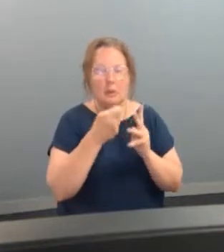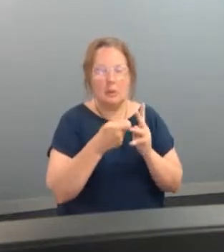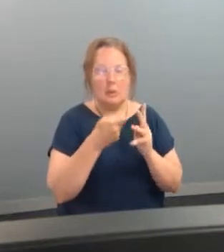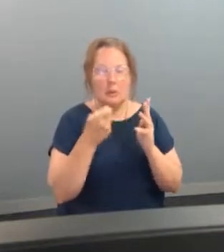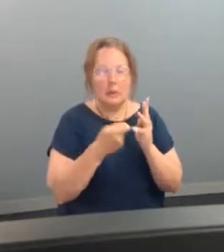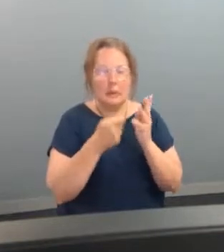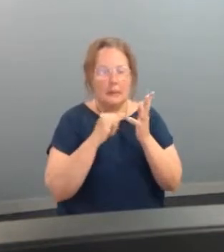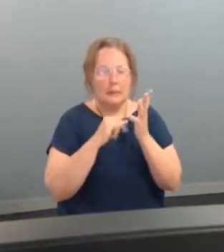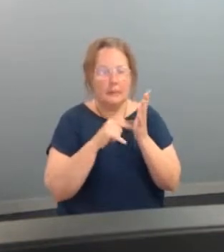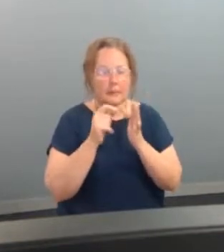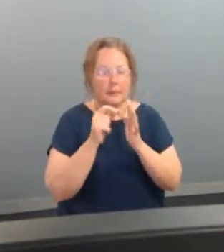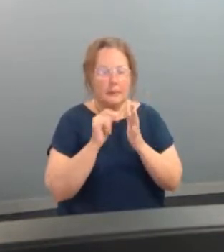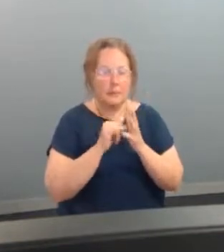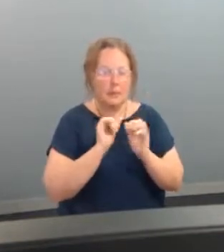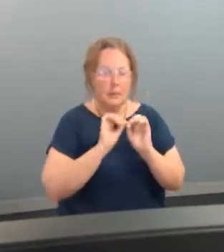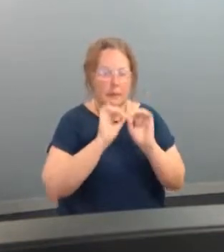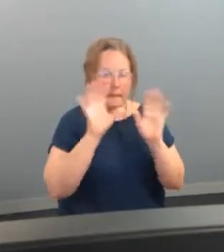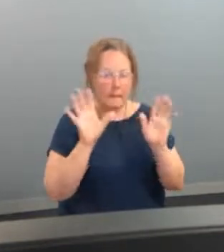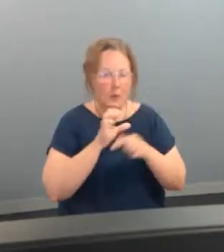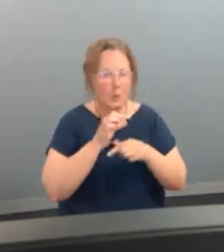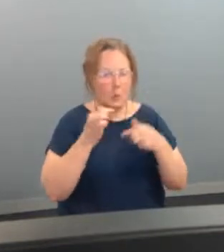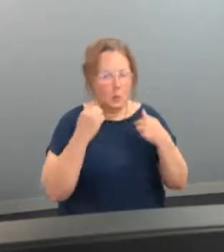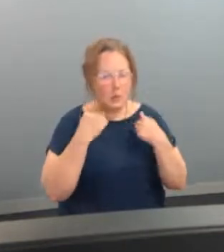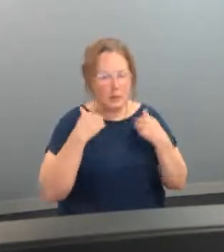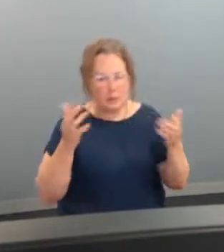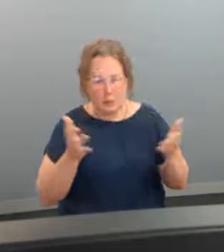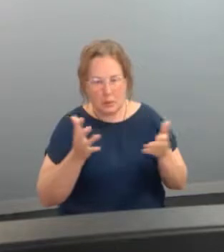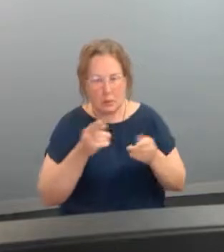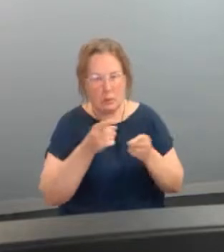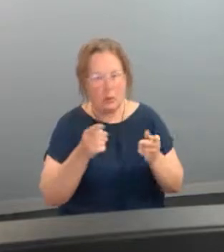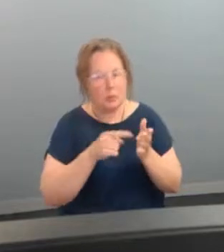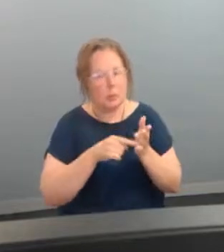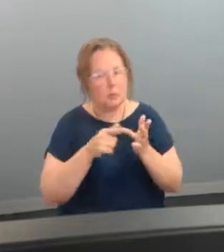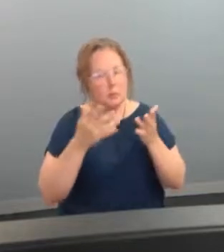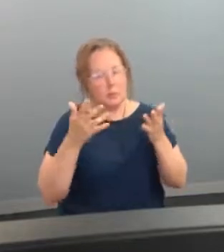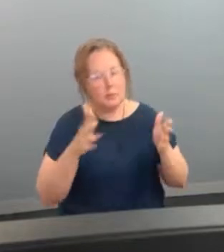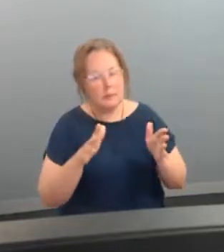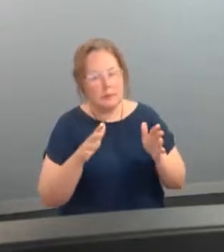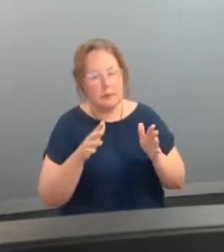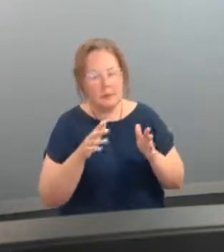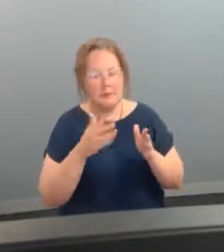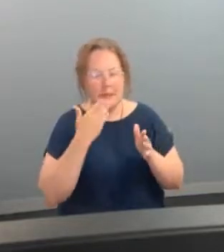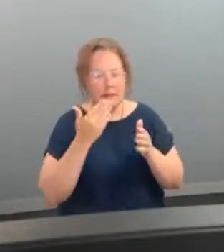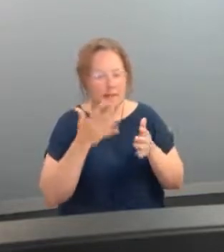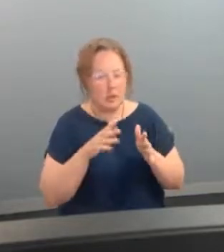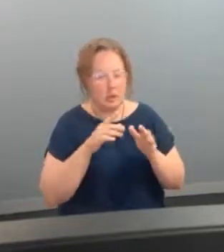Auslan Interpreters are only booked, so we will need to wrap up. As next steps obviously we are encouraging